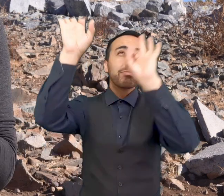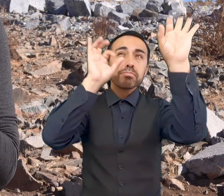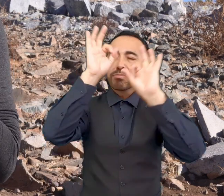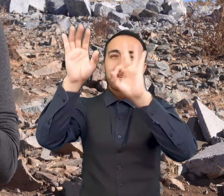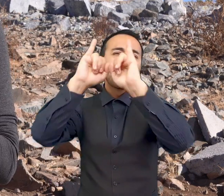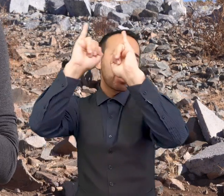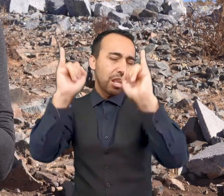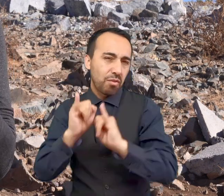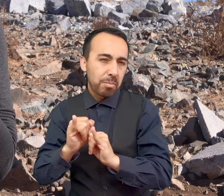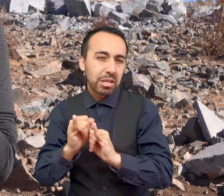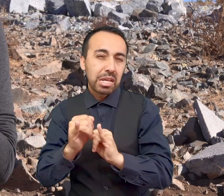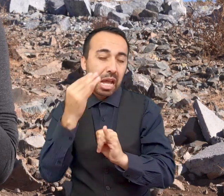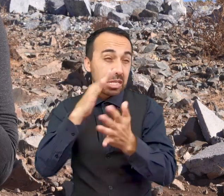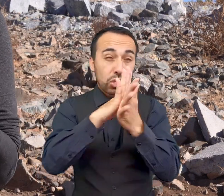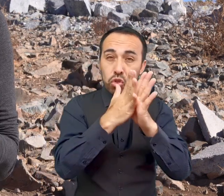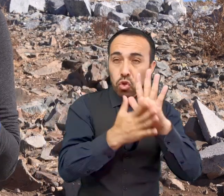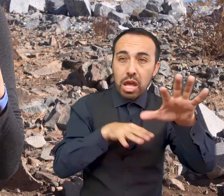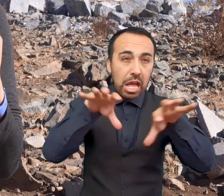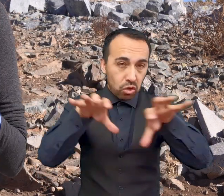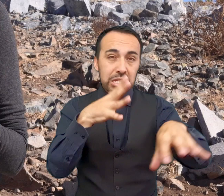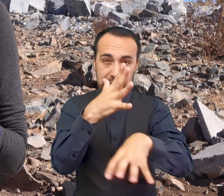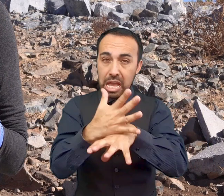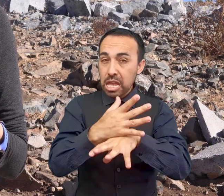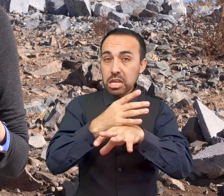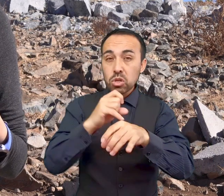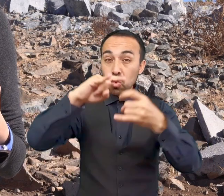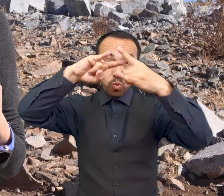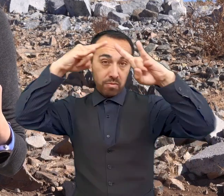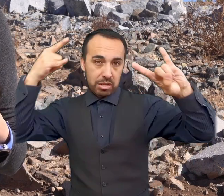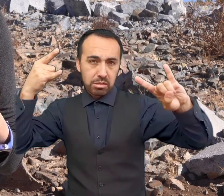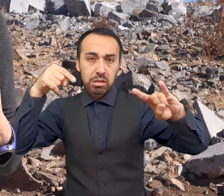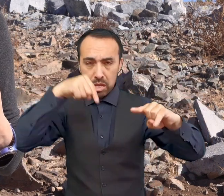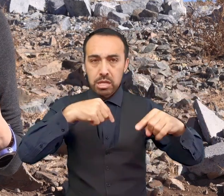of stars that have existed, exist and will exist again, its value is incalculable